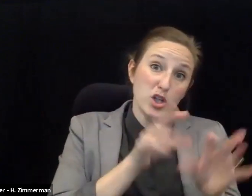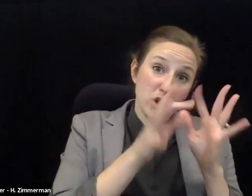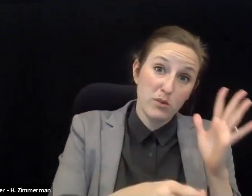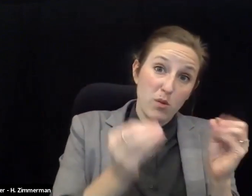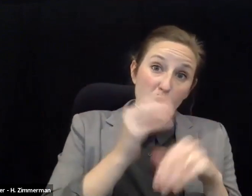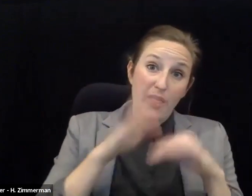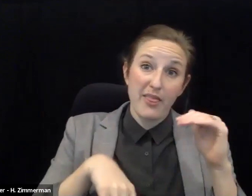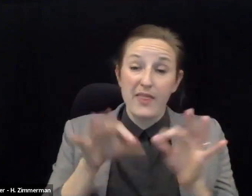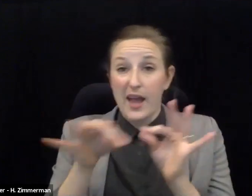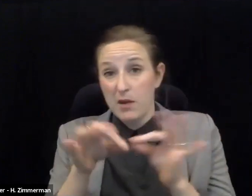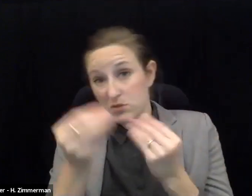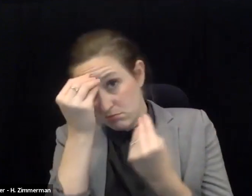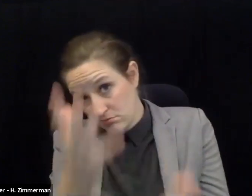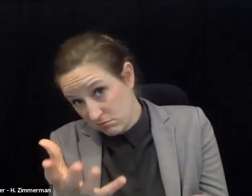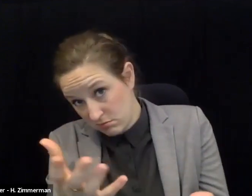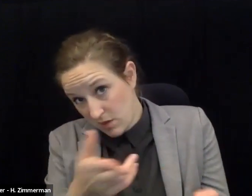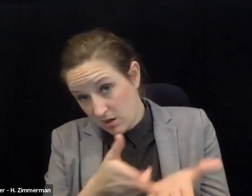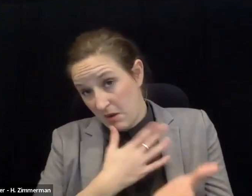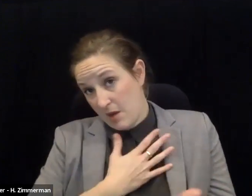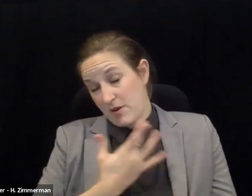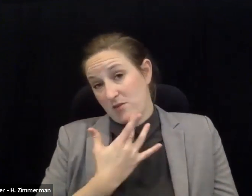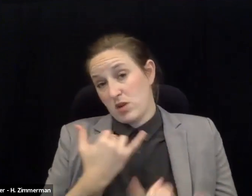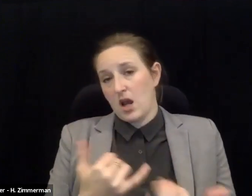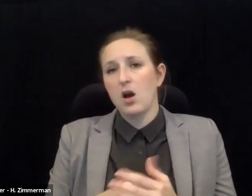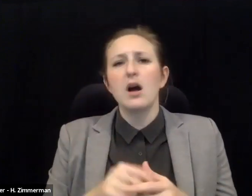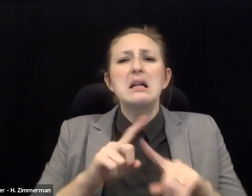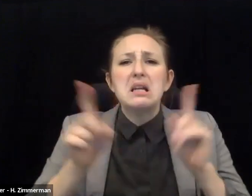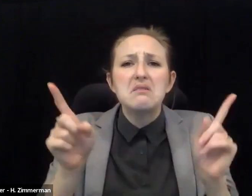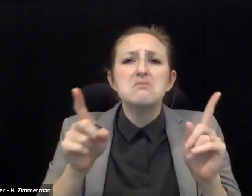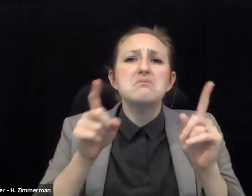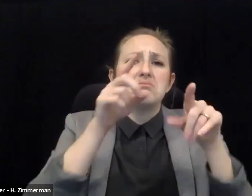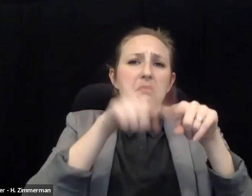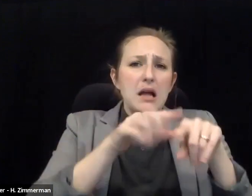on so it's just different with each individual On one